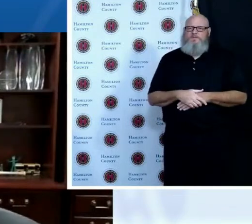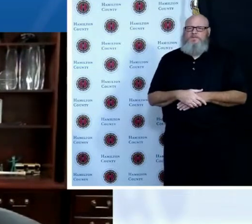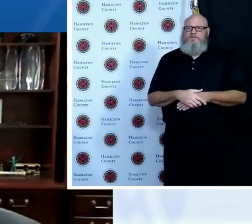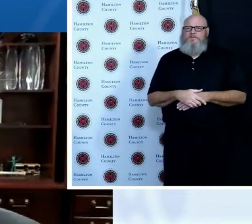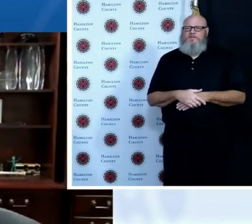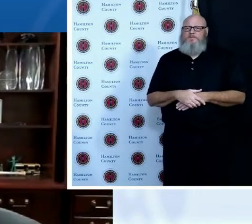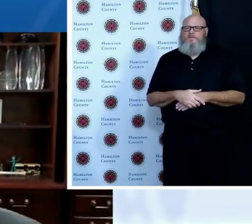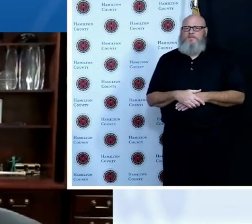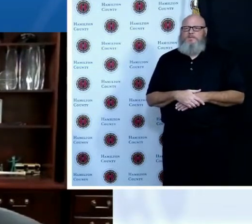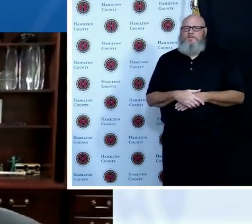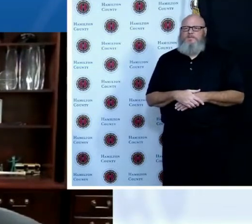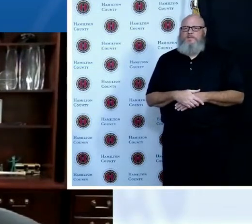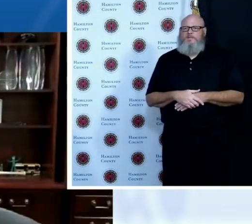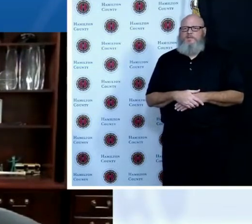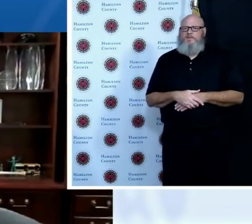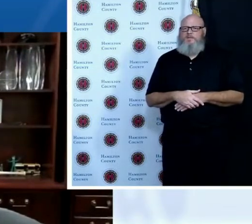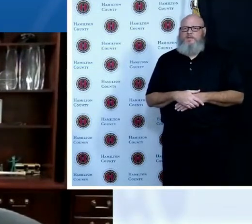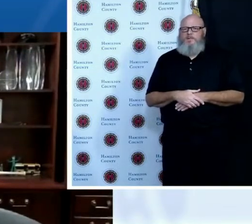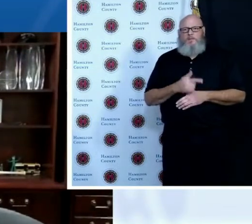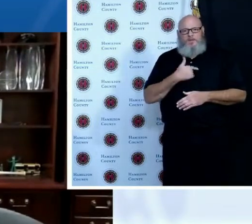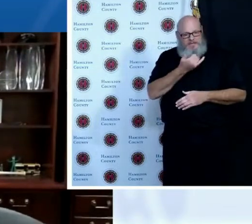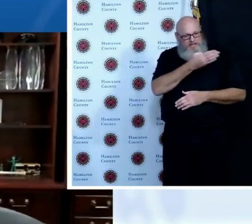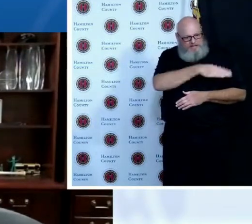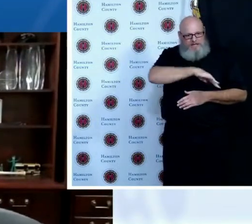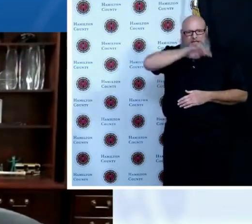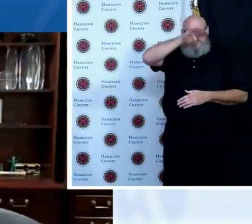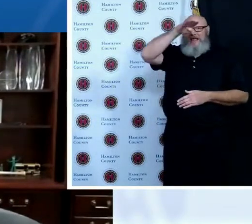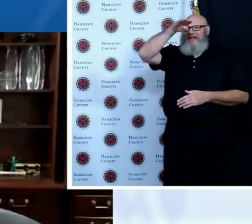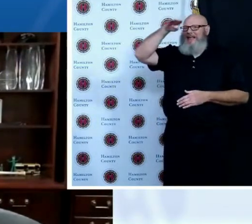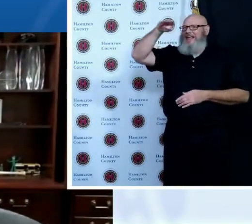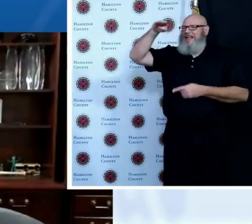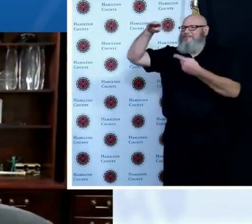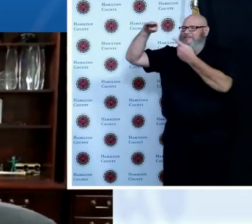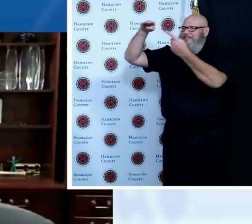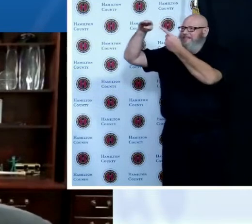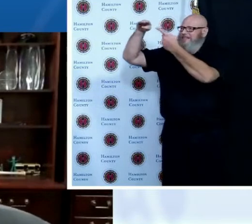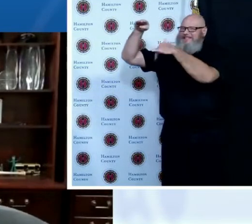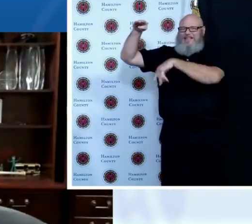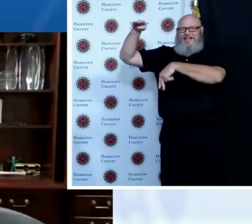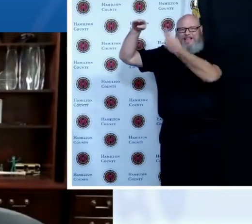seeing the biggest pressure points if you will in our critical care and you know we're all sort